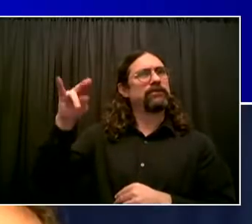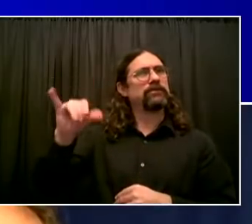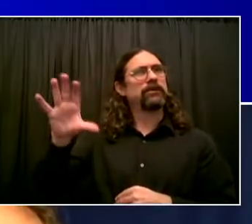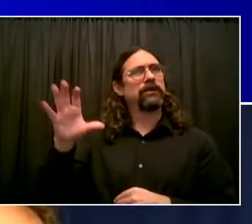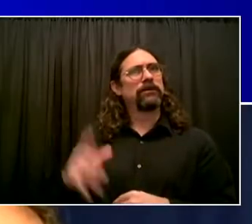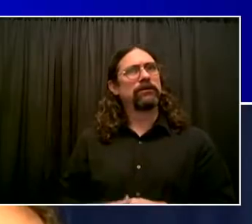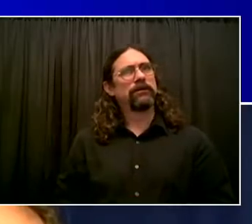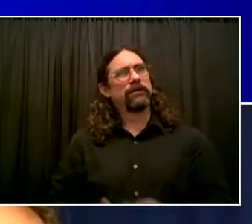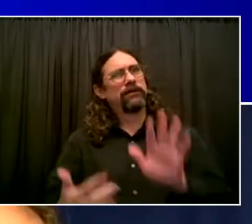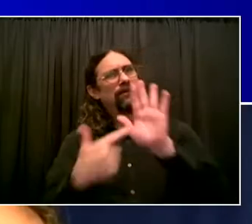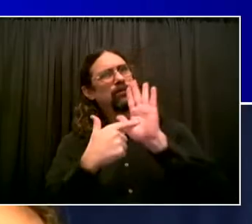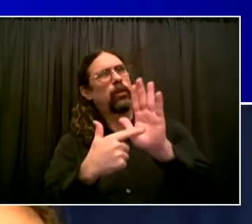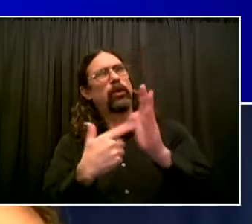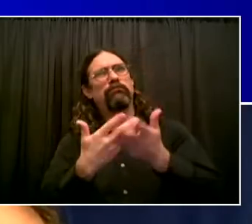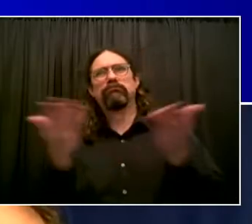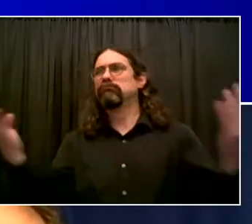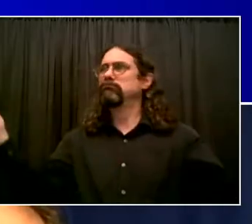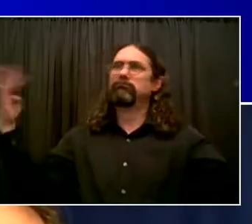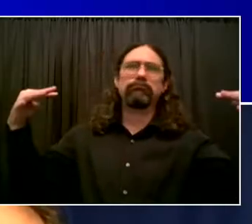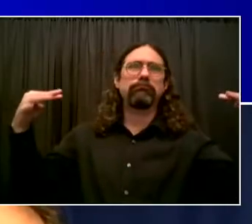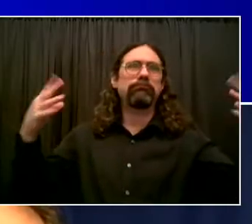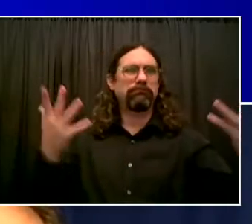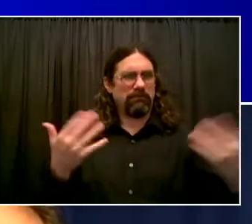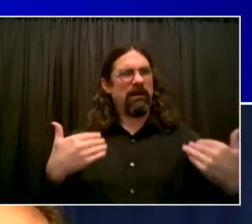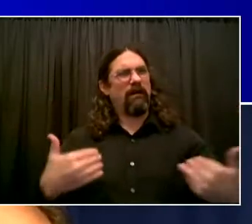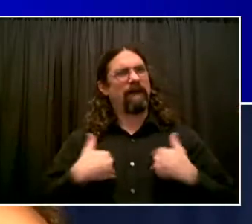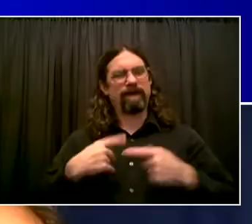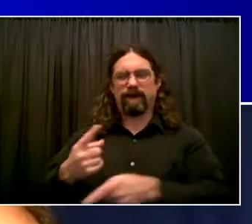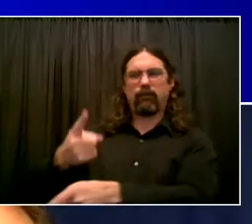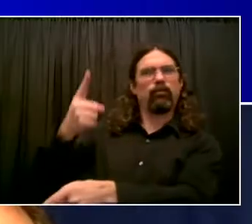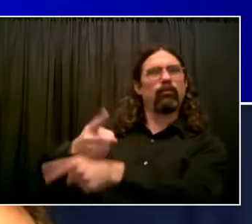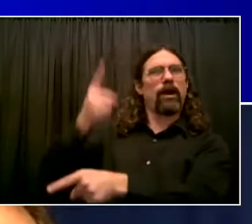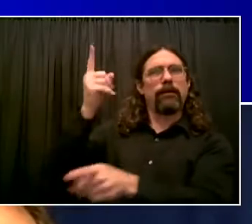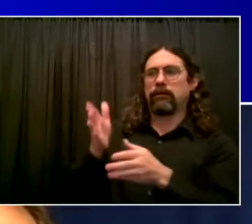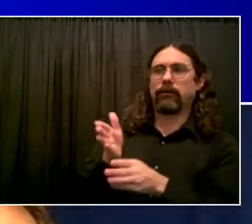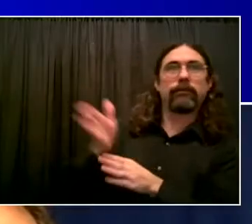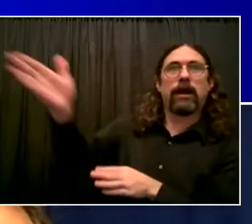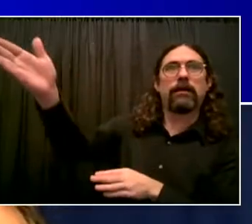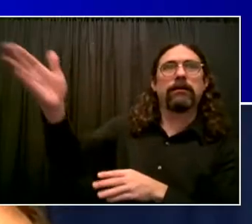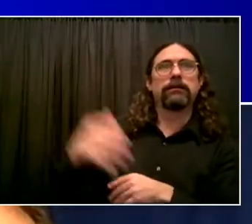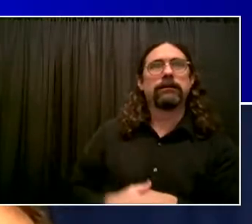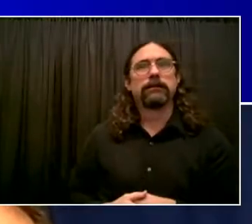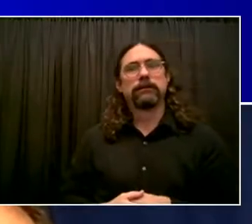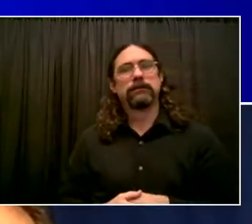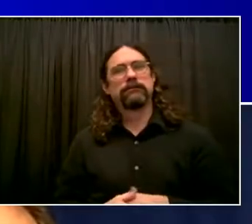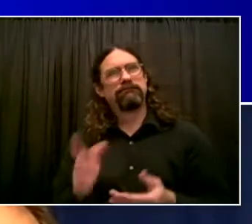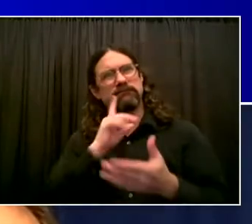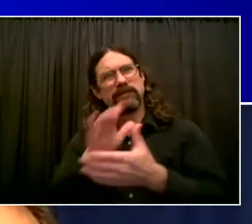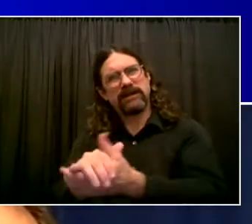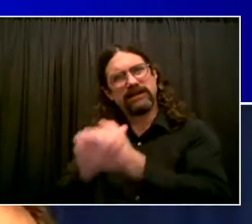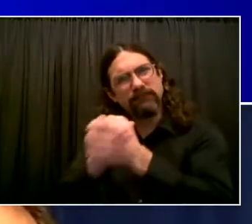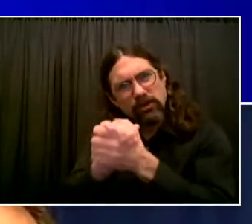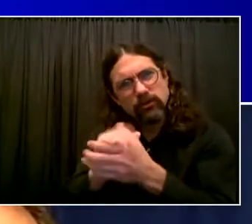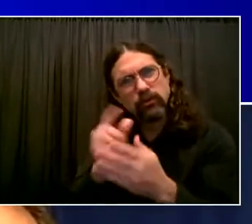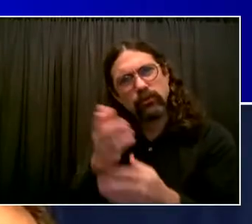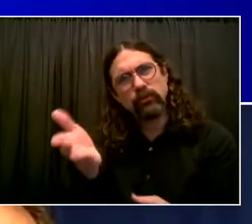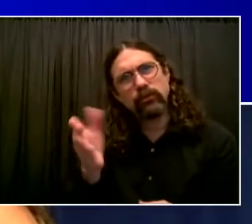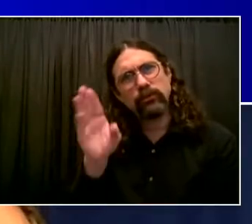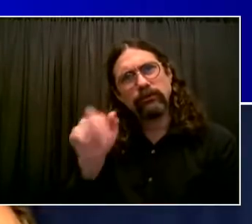DEAL AND A GREAT TEMPLATE FOR WHERE DEVELMEOPNT CAN GO THE RIGHT WAY IN NEW YORK CITY IN THE FUTURE. YOU DID SOMETHING GREAT. CONGRATULATIONS,